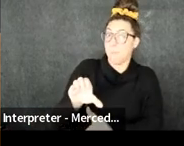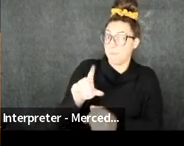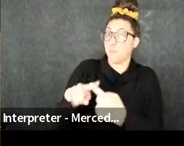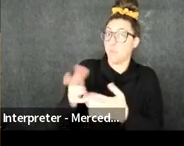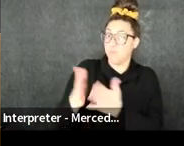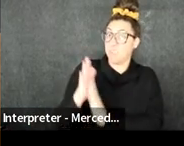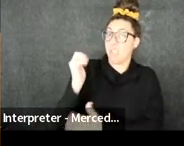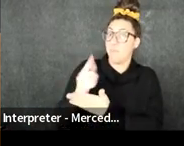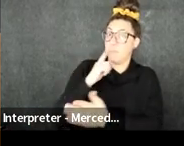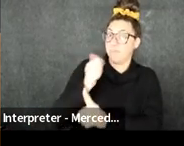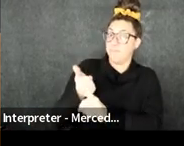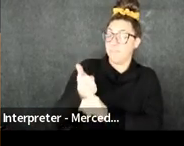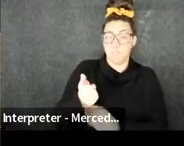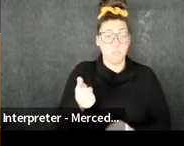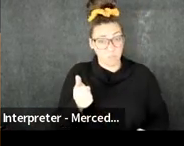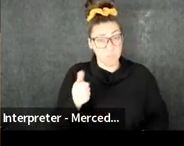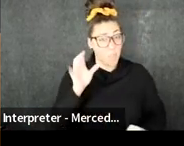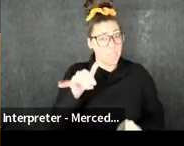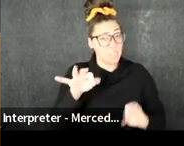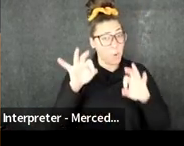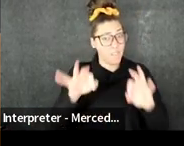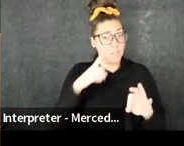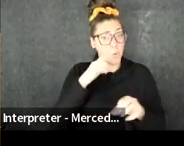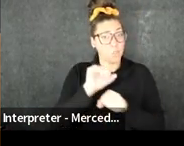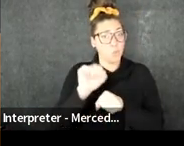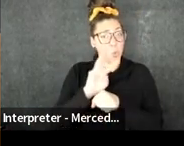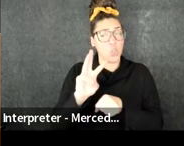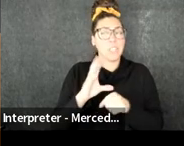beginning to the social worker client relationship.